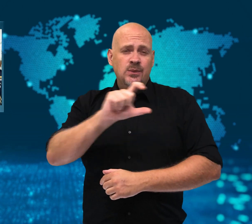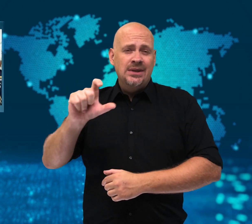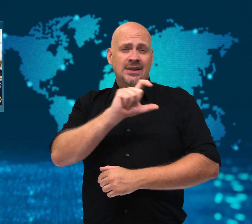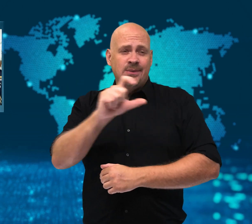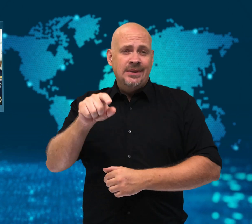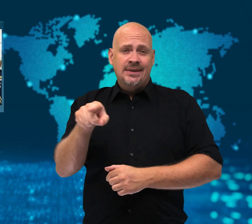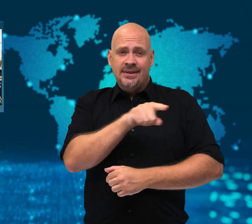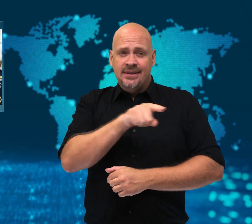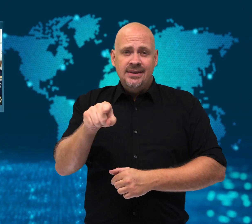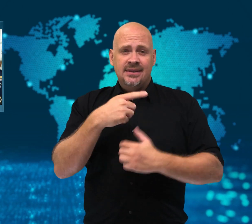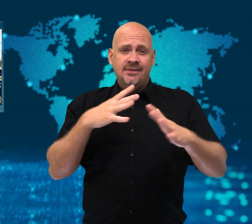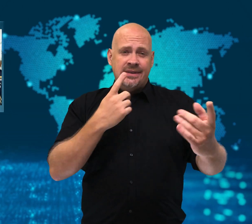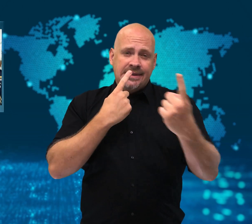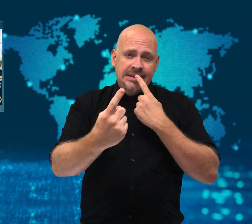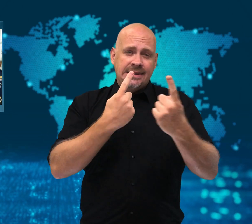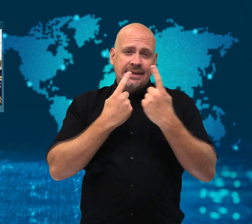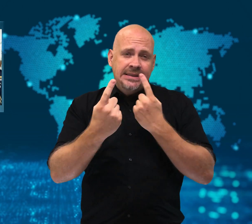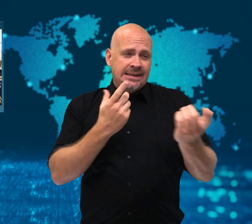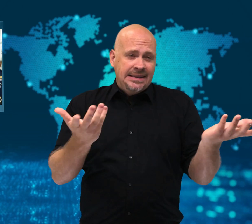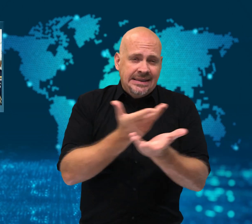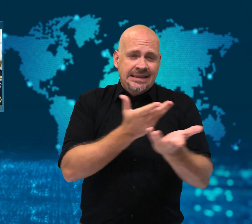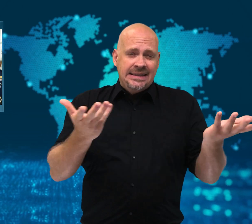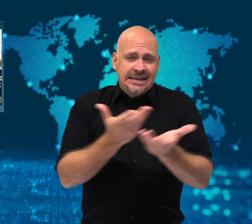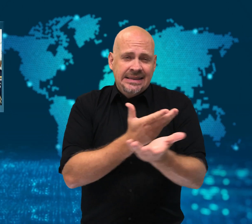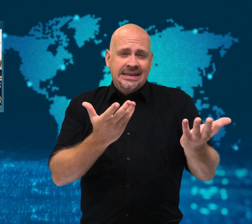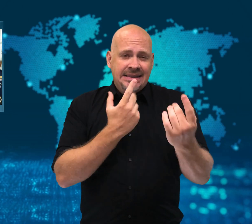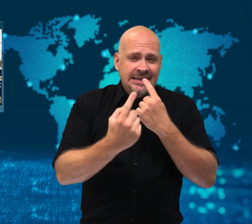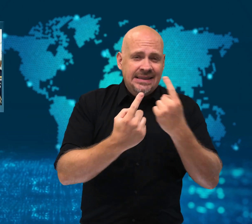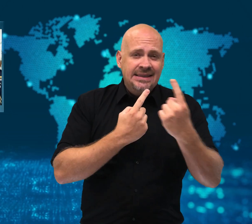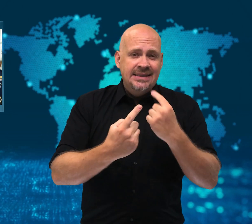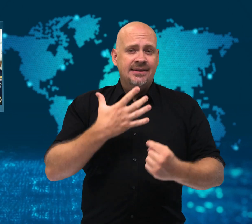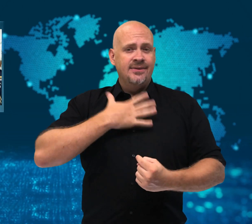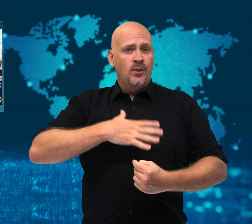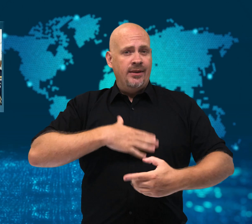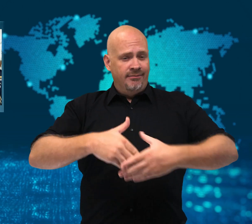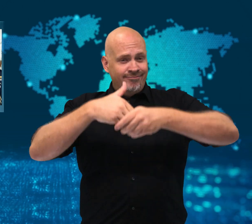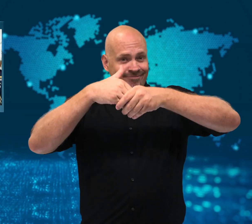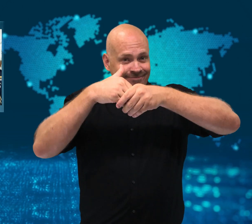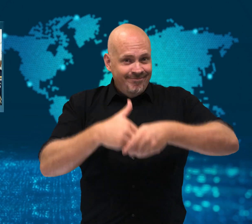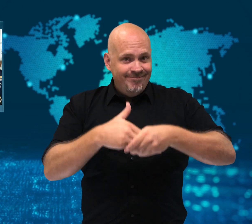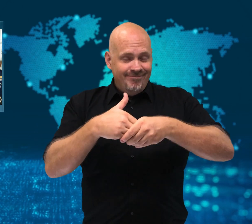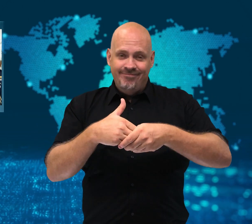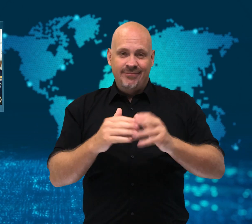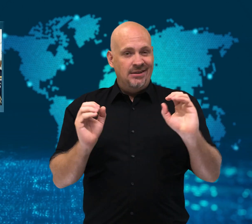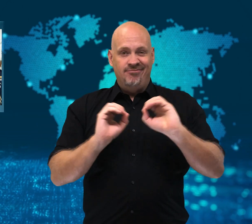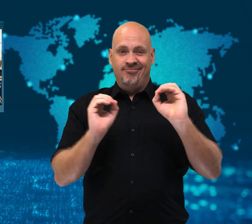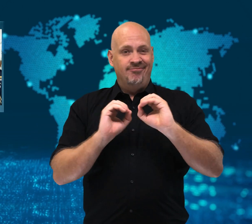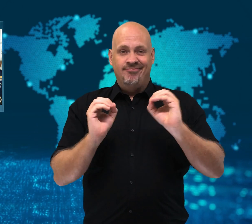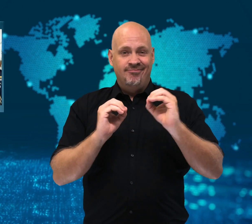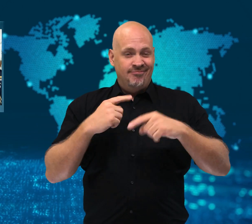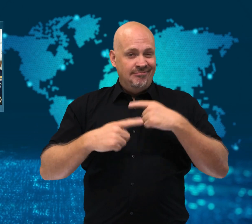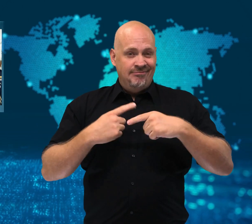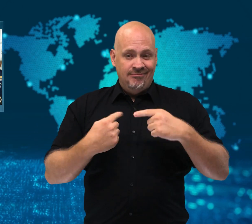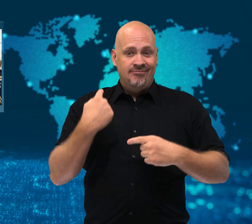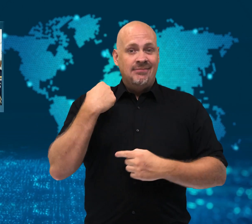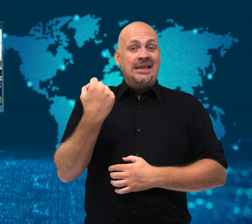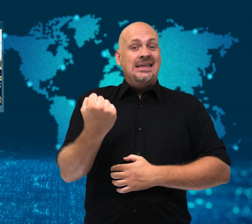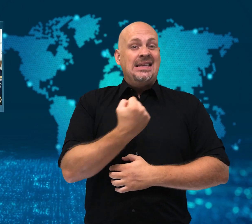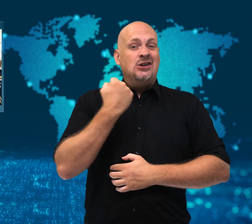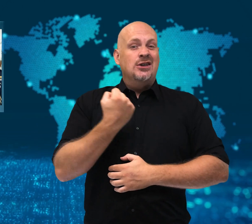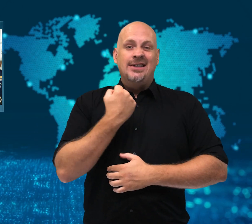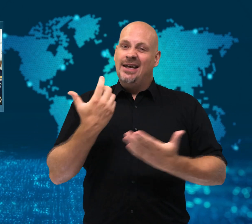After meetings between the two nations lasting weeks,